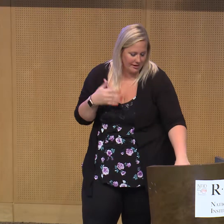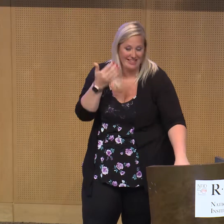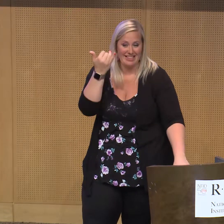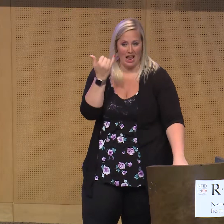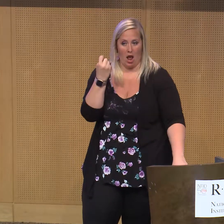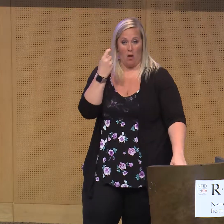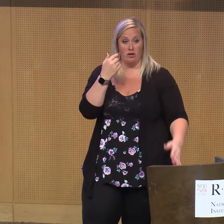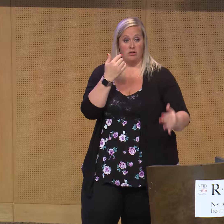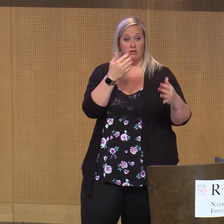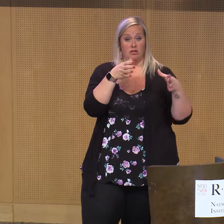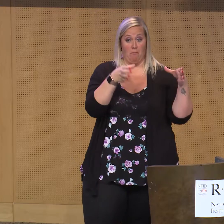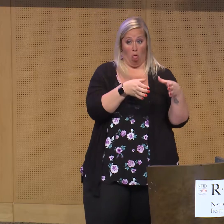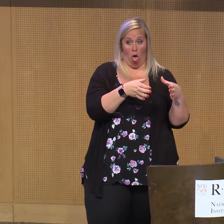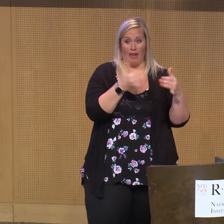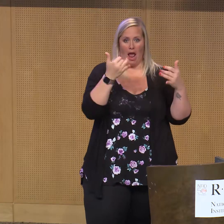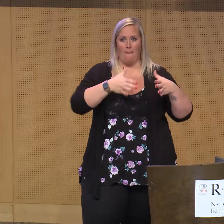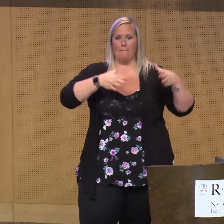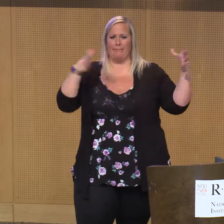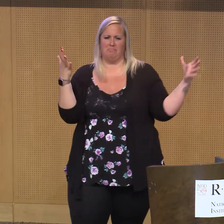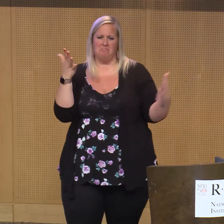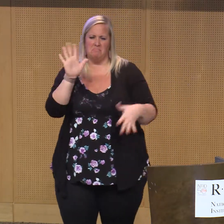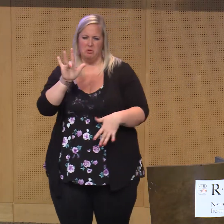as the solo web designer.